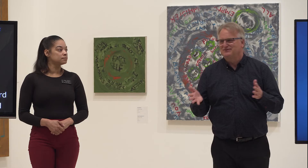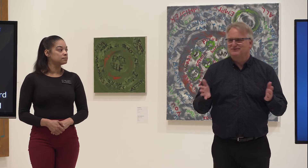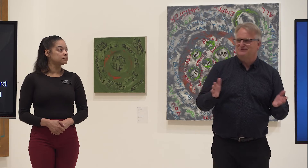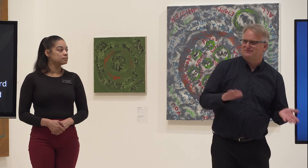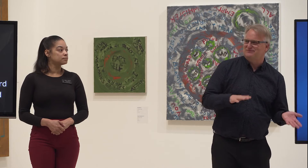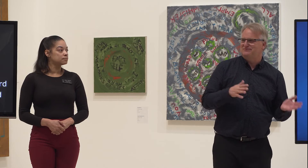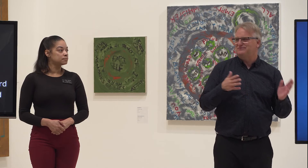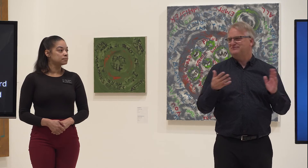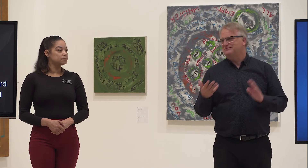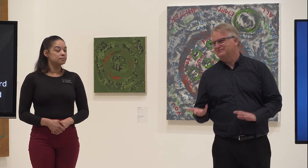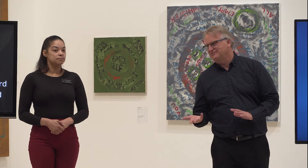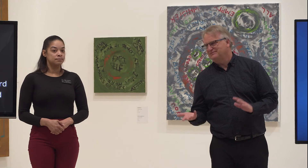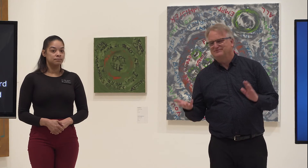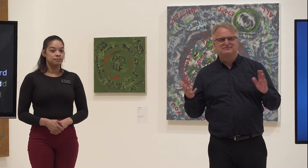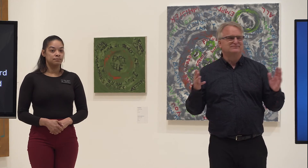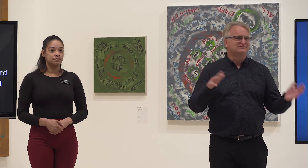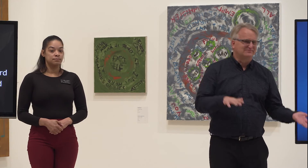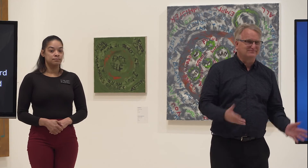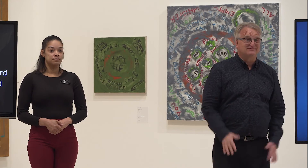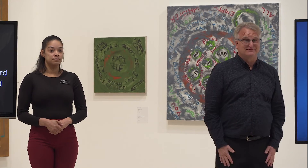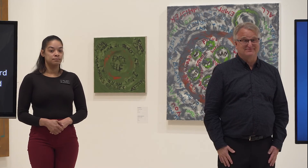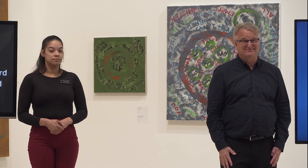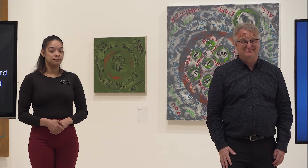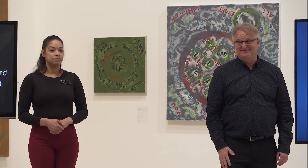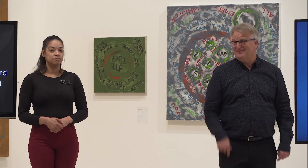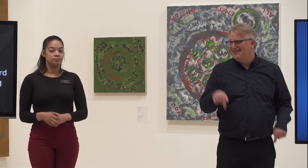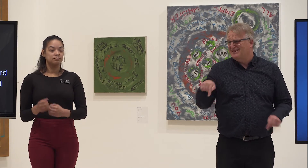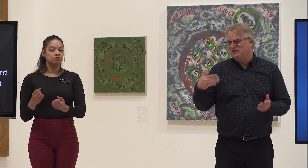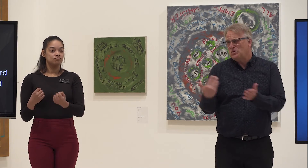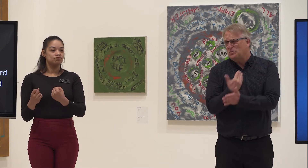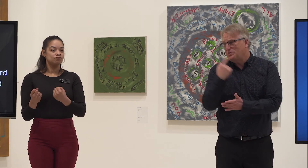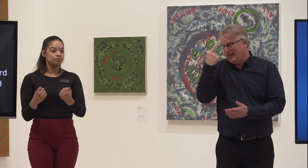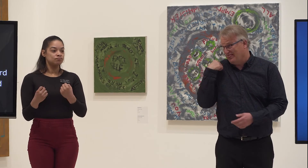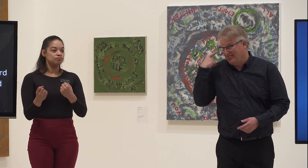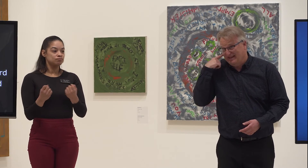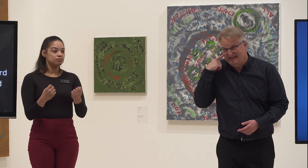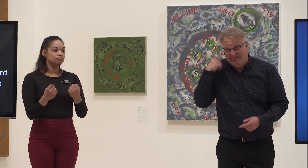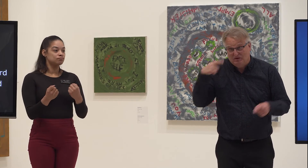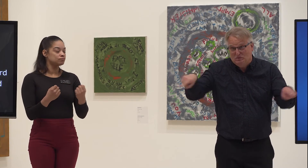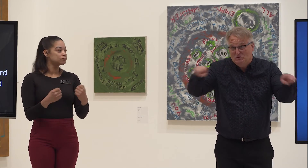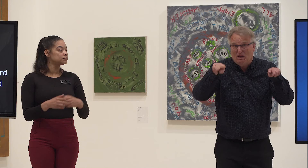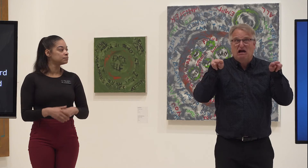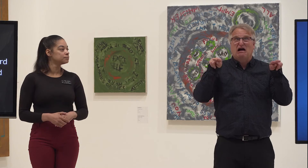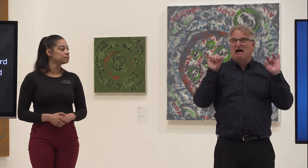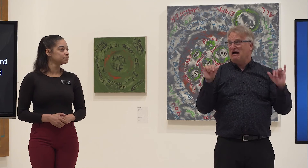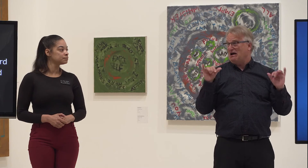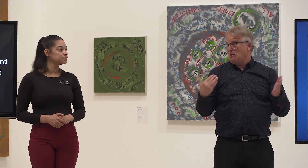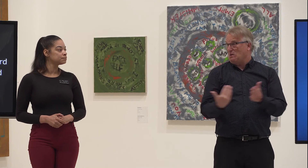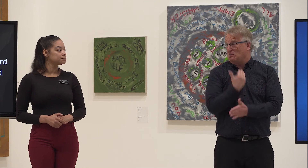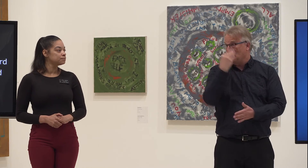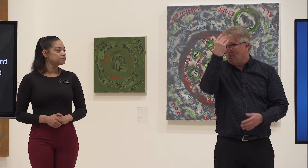the situation so that it's more effective for everyone. And I think that this is new. I'm seeing from your responses